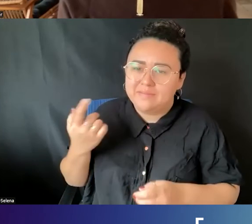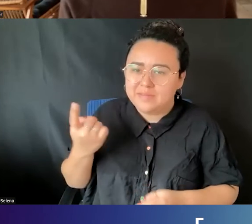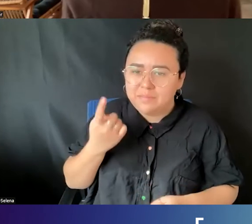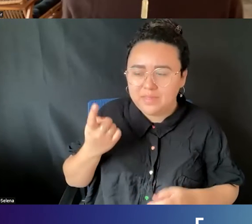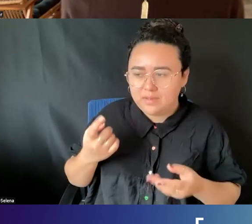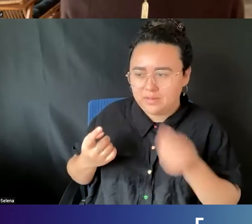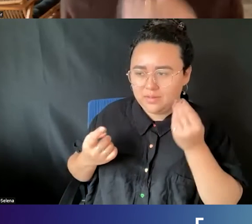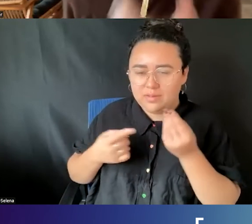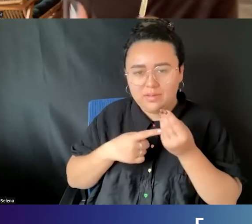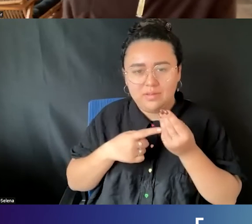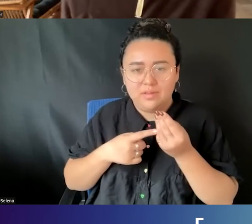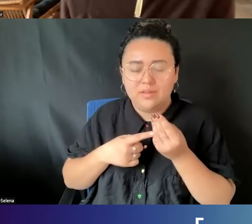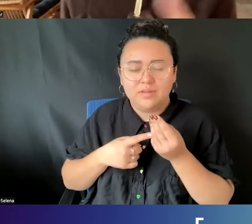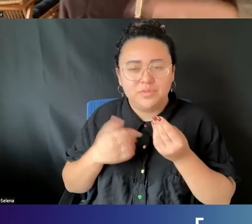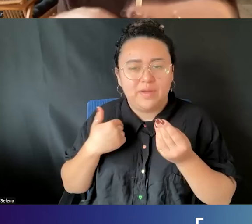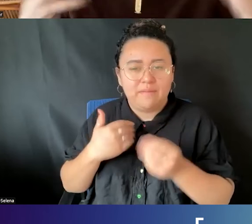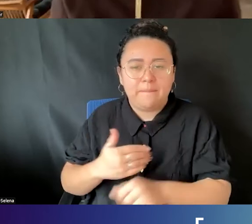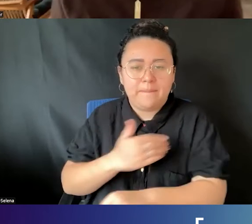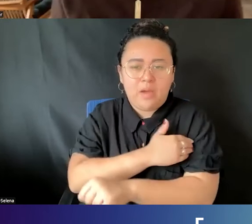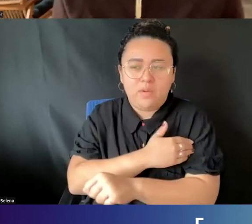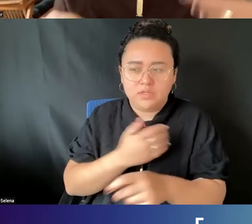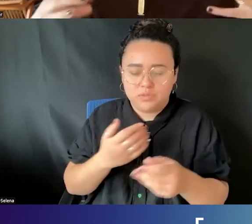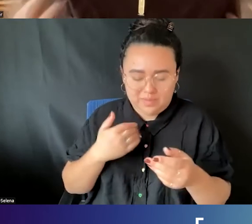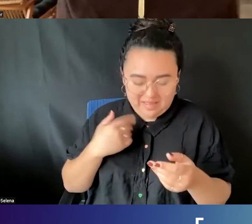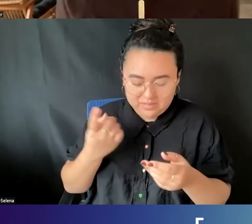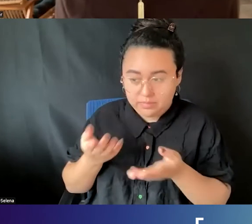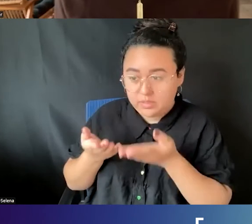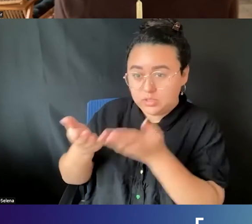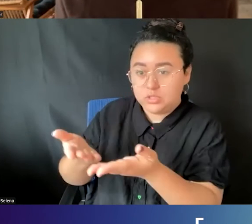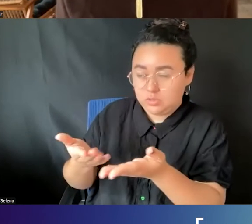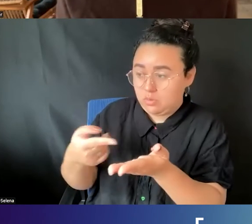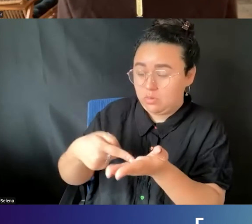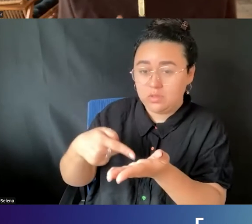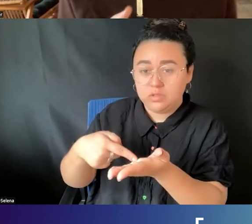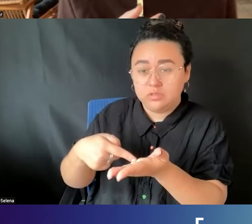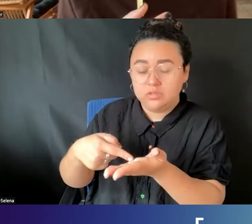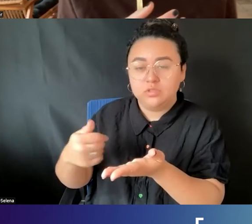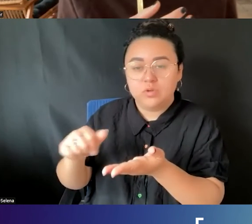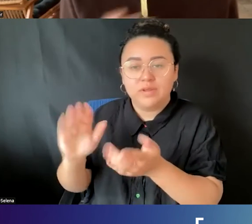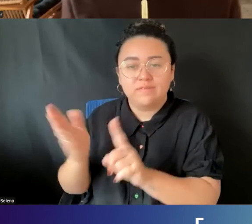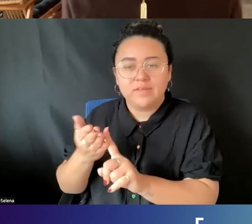to get to a stage where you, as you said, Steve, like have something to present that can make the case because, you know, so often